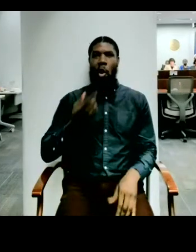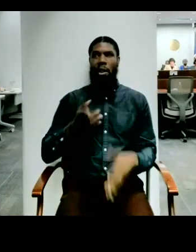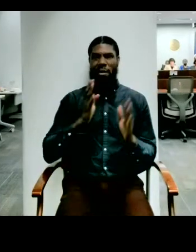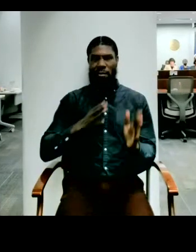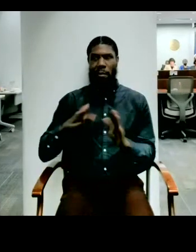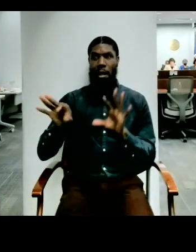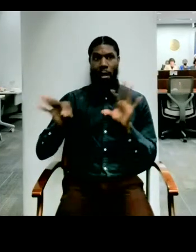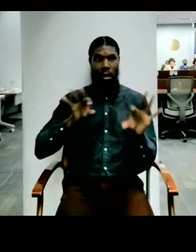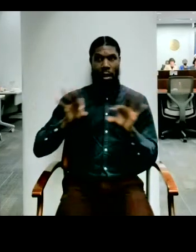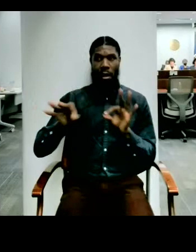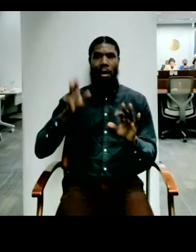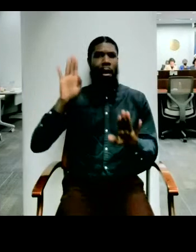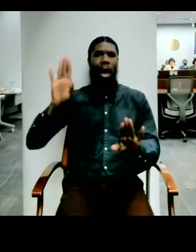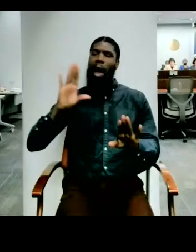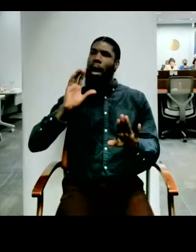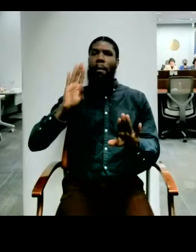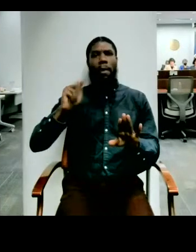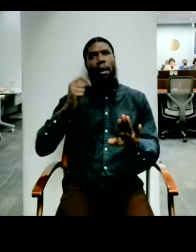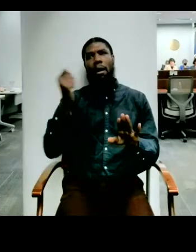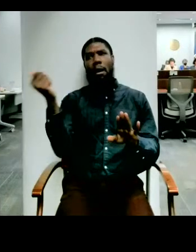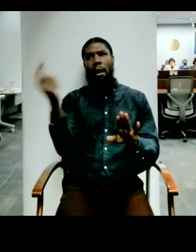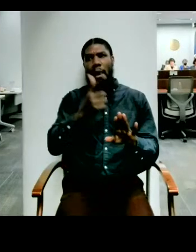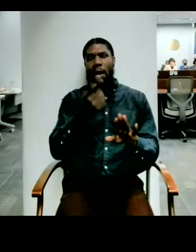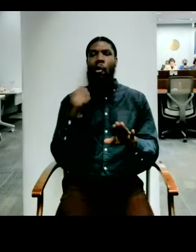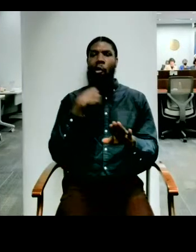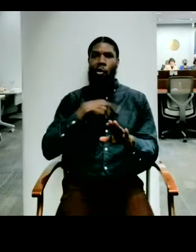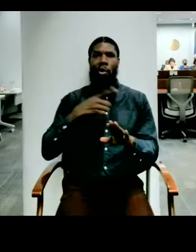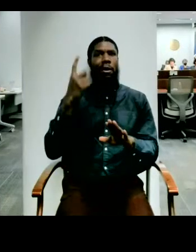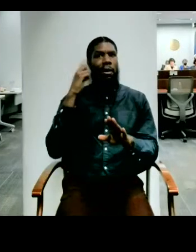hear from if today, we heard from if the last two sessions, it cannot be the end of this process.